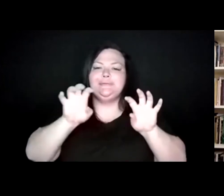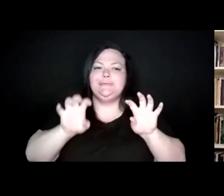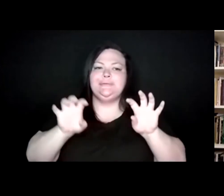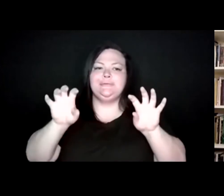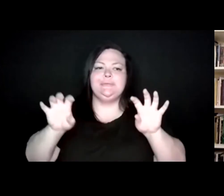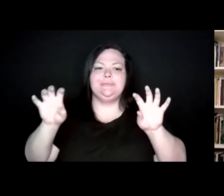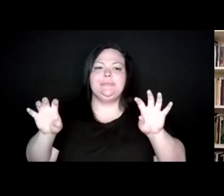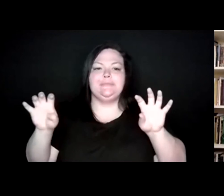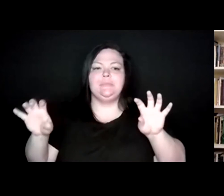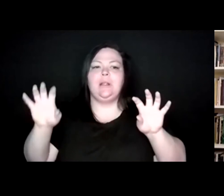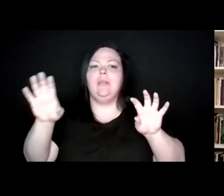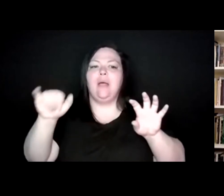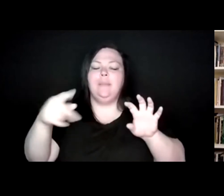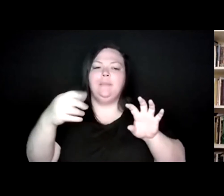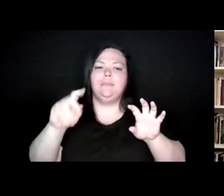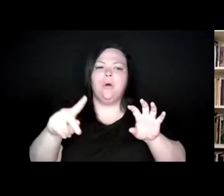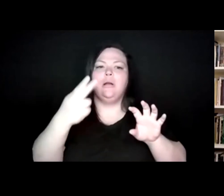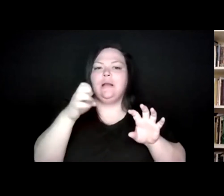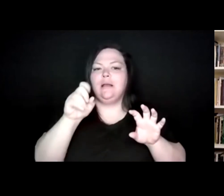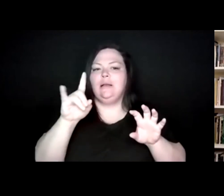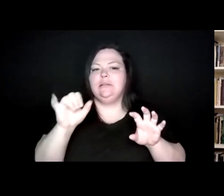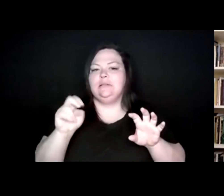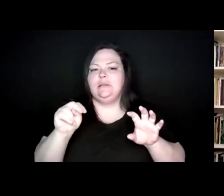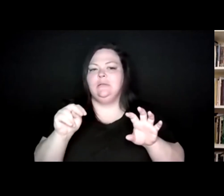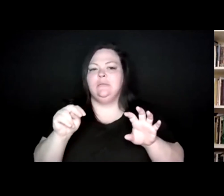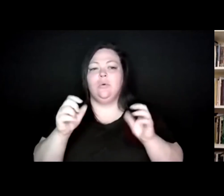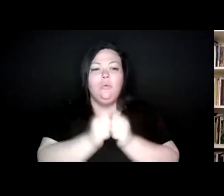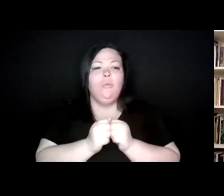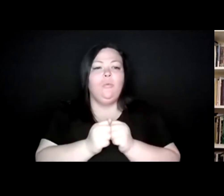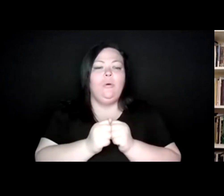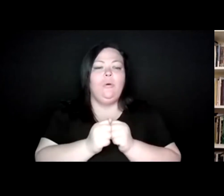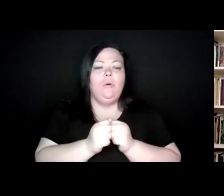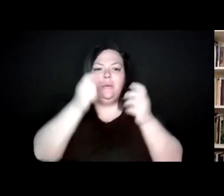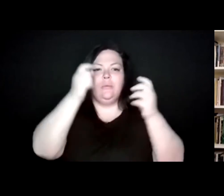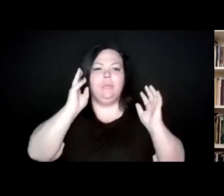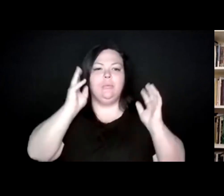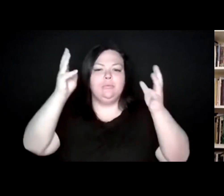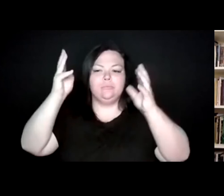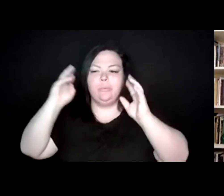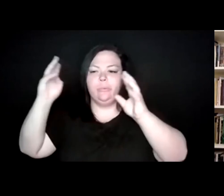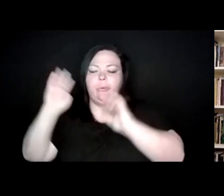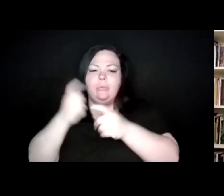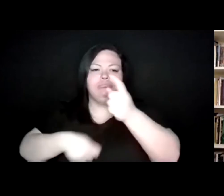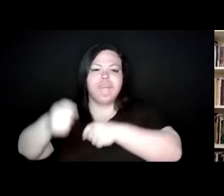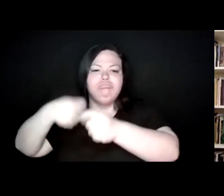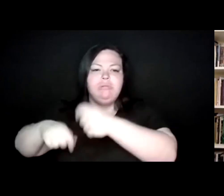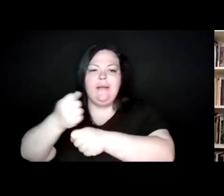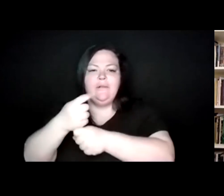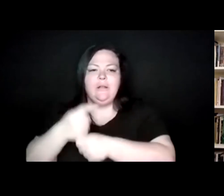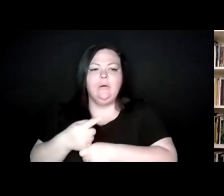in the park at Hesdin, re-pelted with badger / fur every year. For the surface of life//